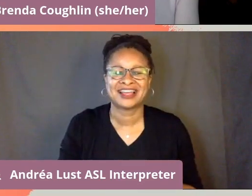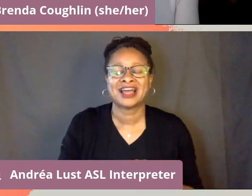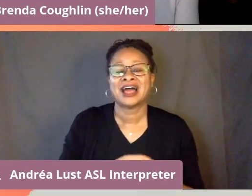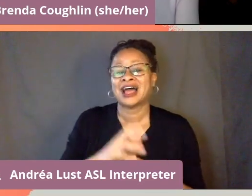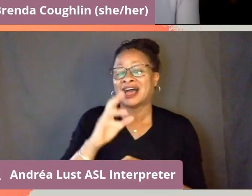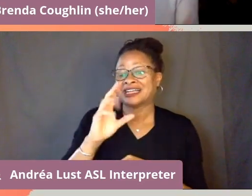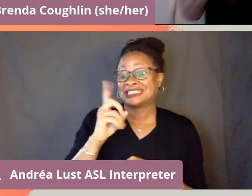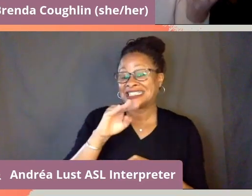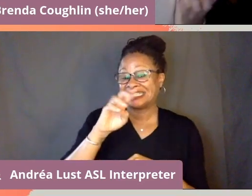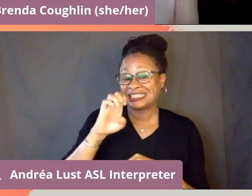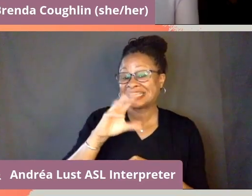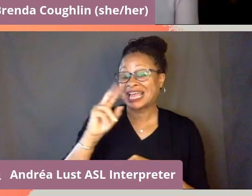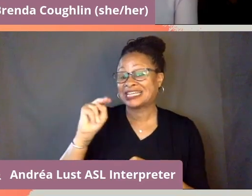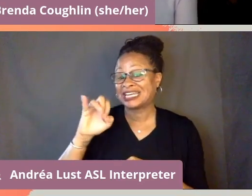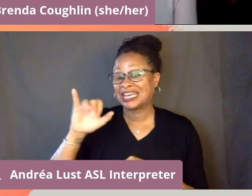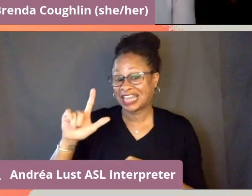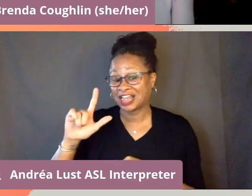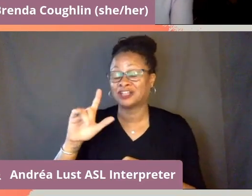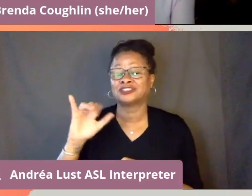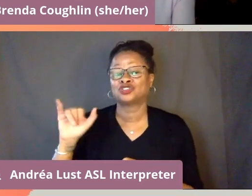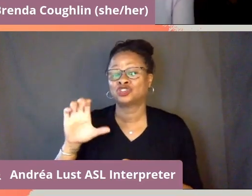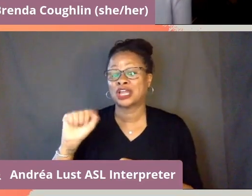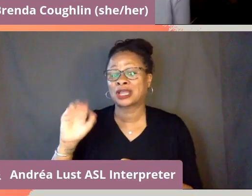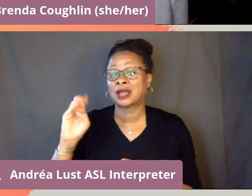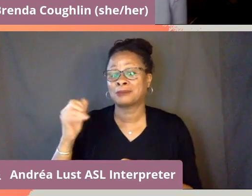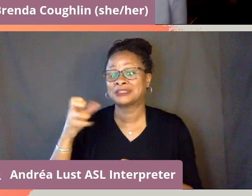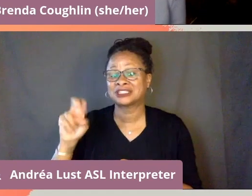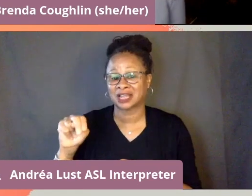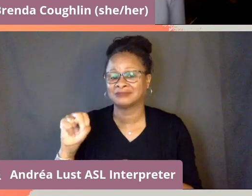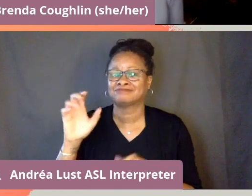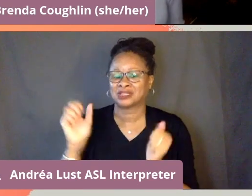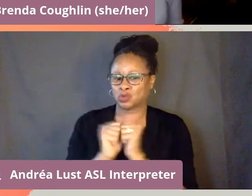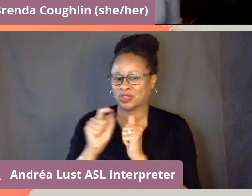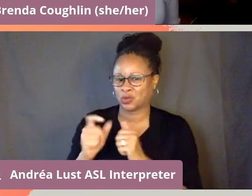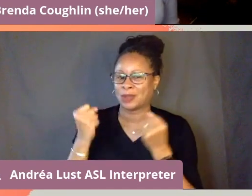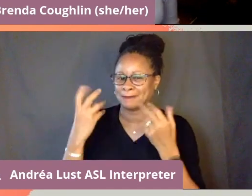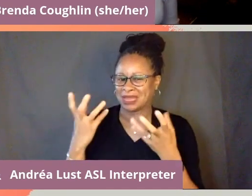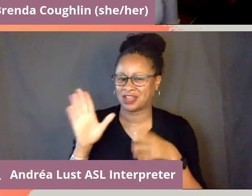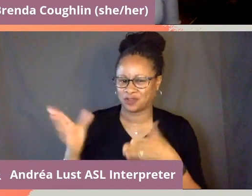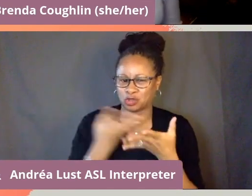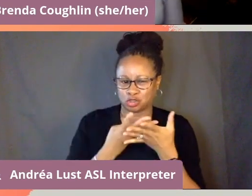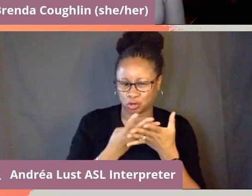And Denise has been with you and in many of your screenings.